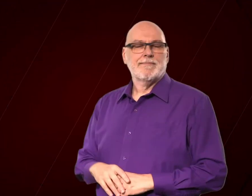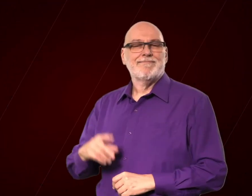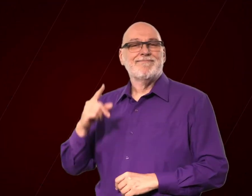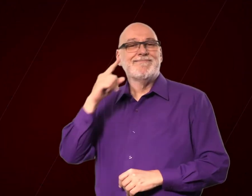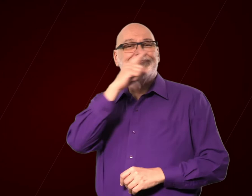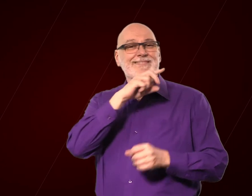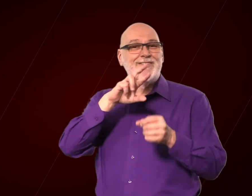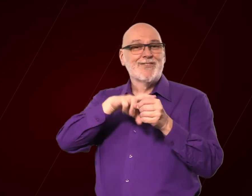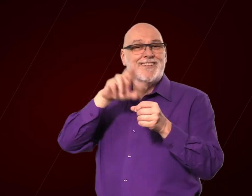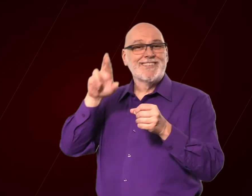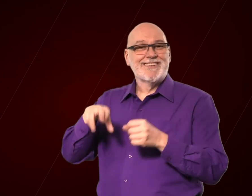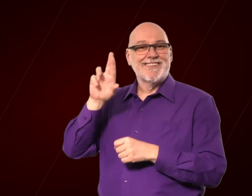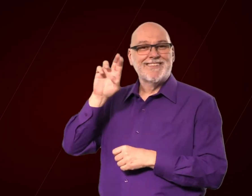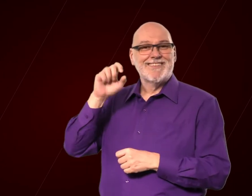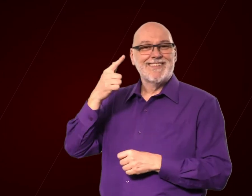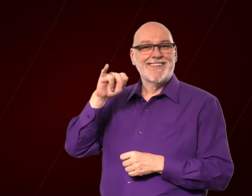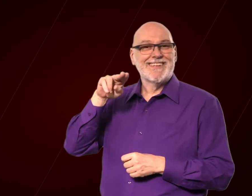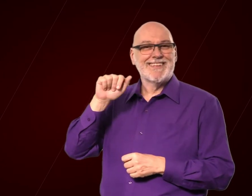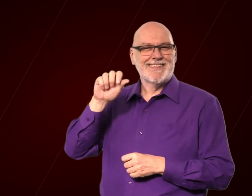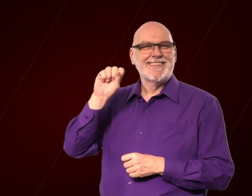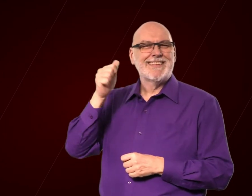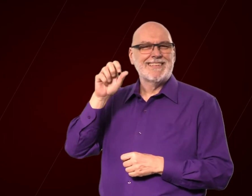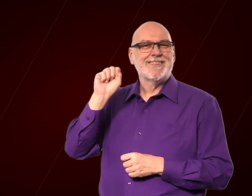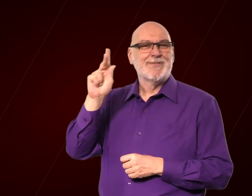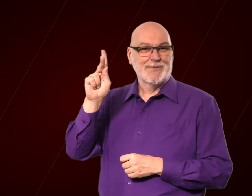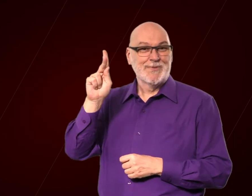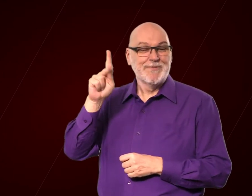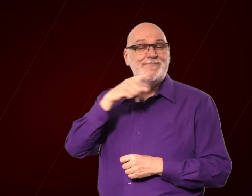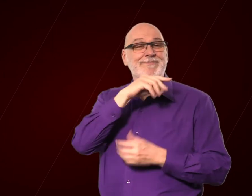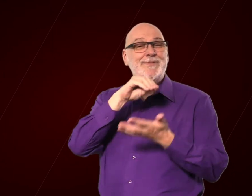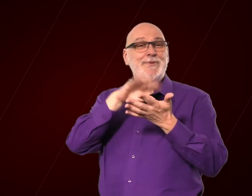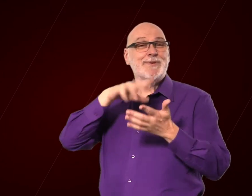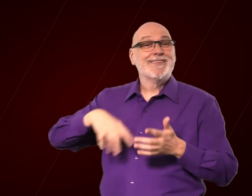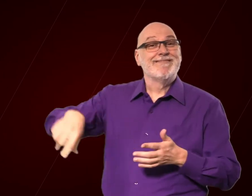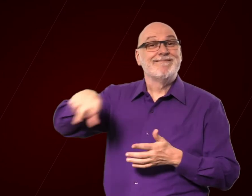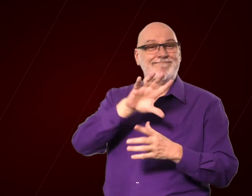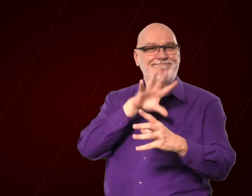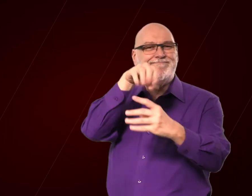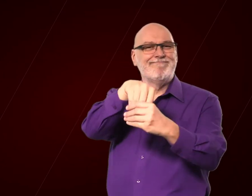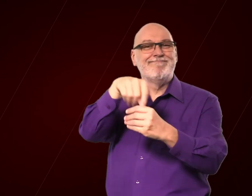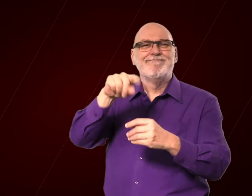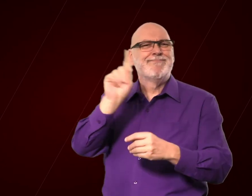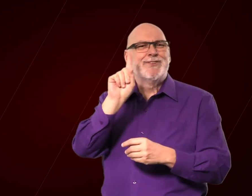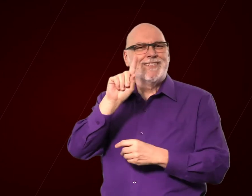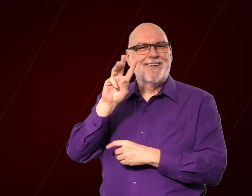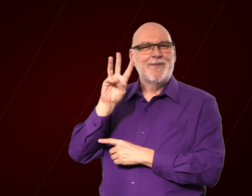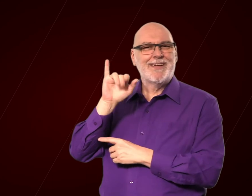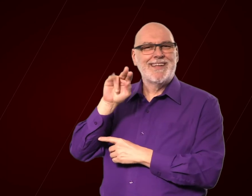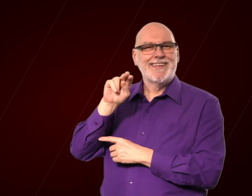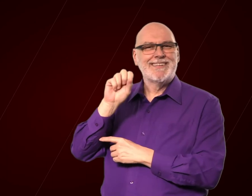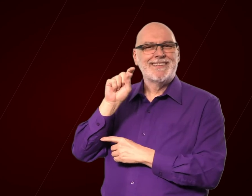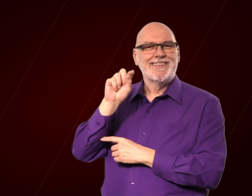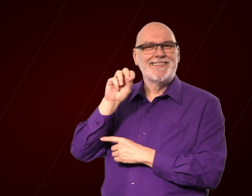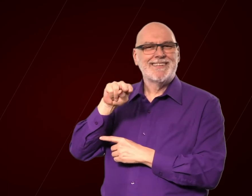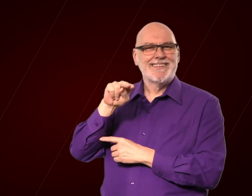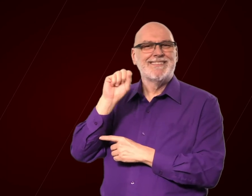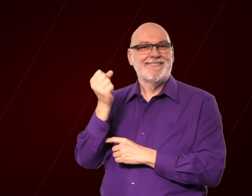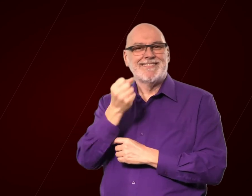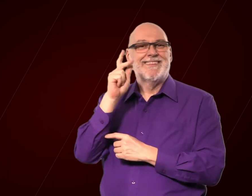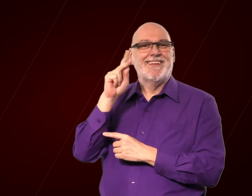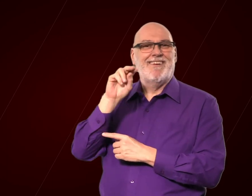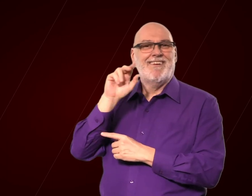[Anselmo]: Students in Winston's Knoll high school's Deaf